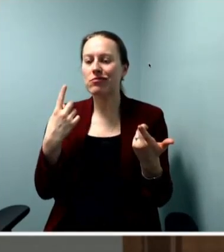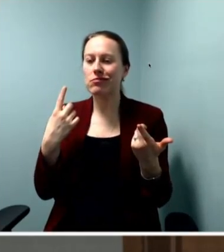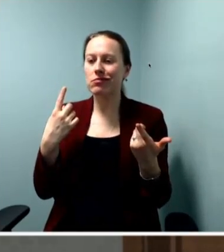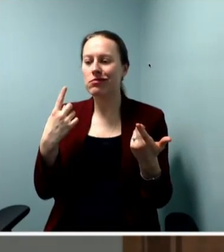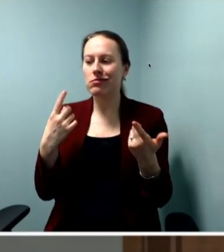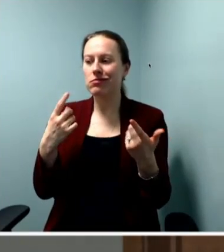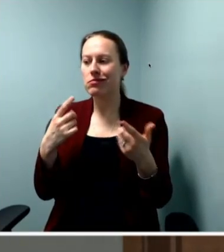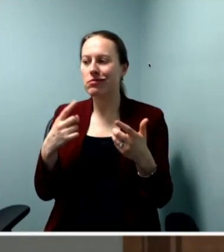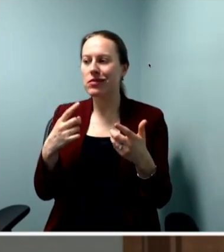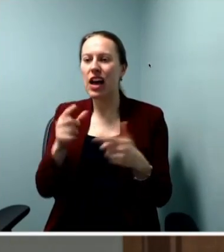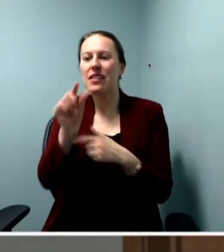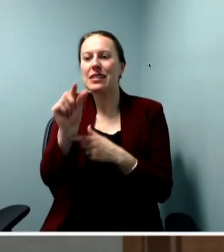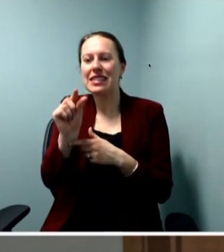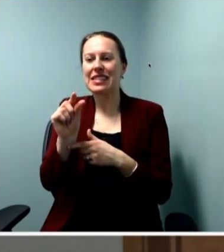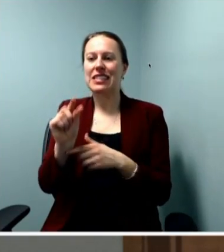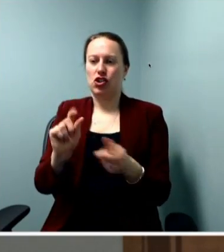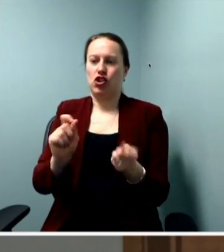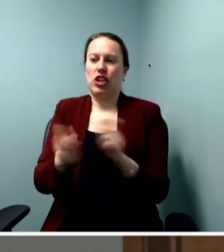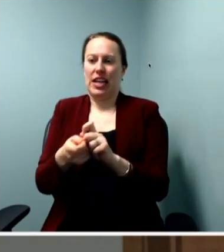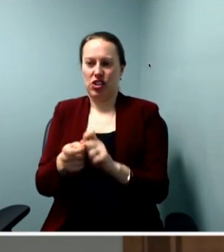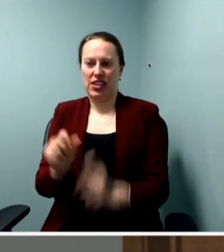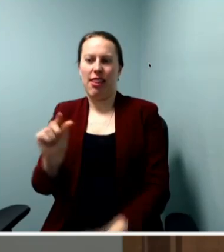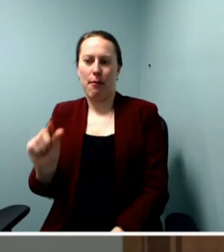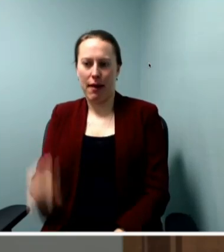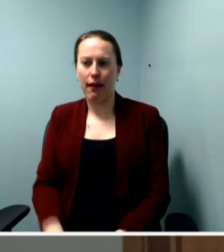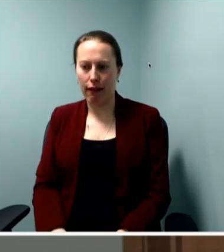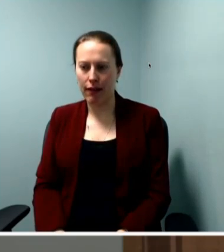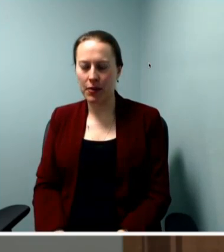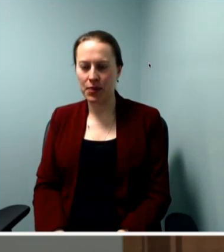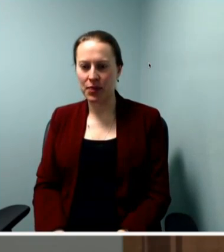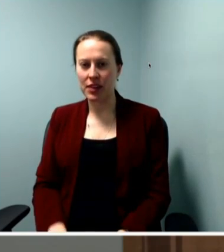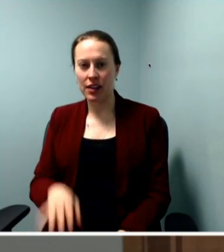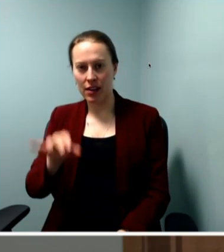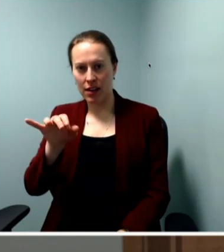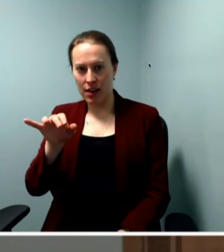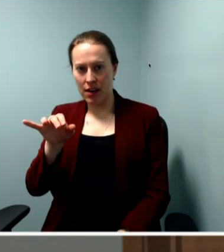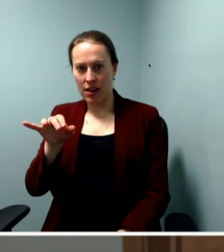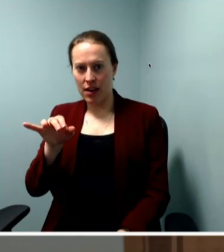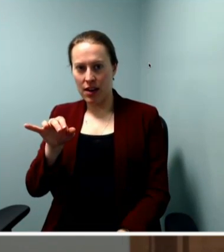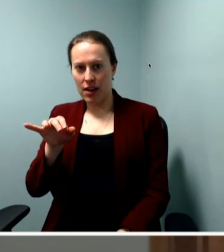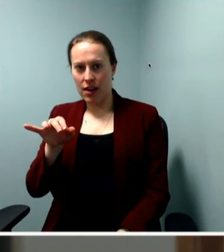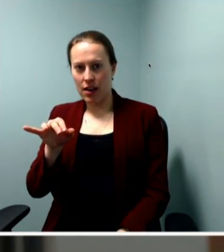(Yo-El) And how do you do that? That's the key. Like how do you do-- Do you think outside the box?